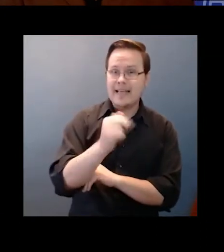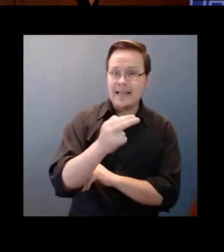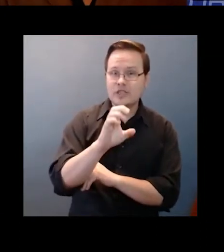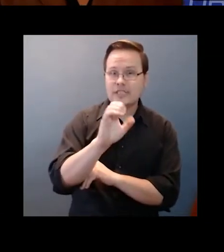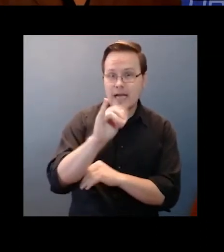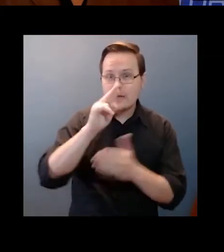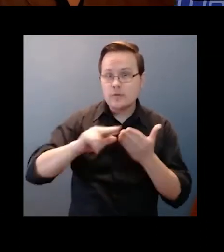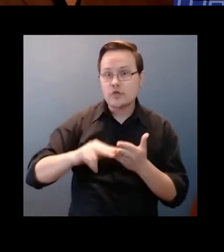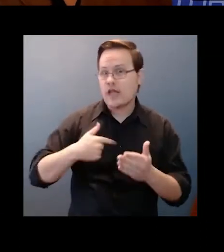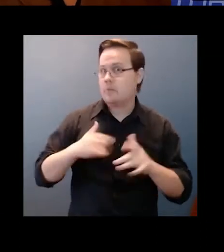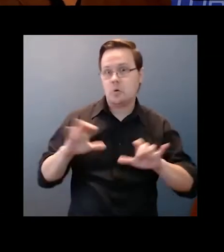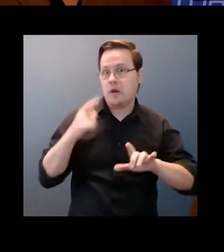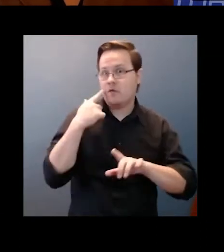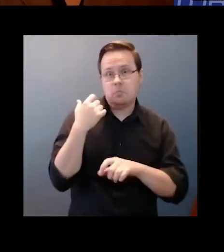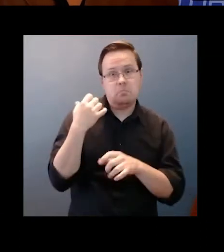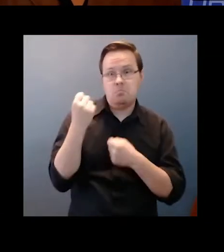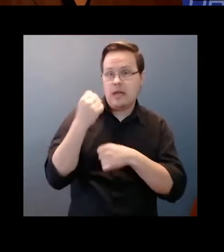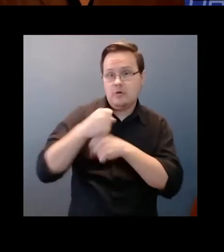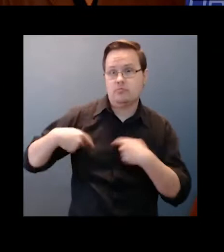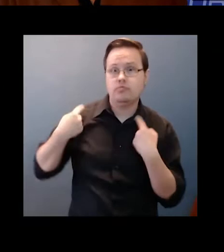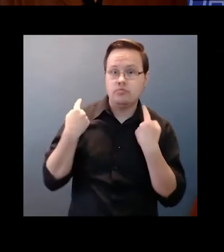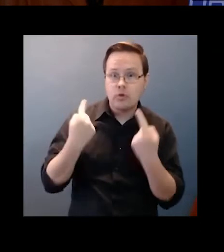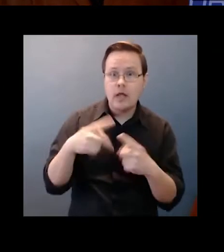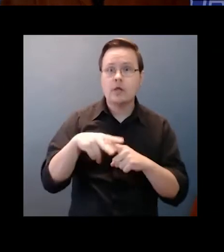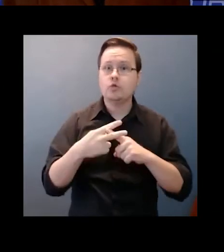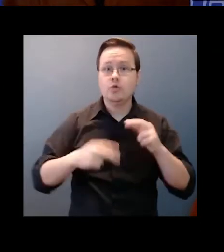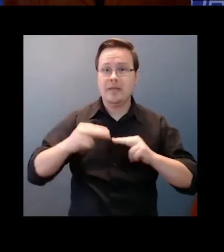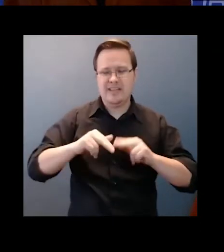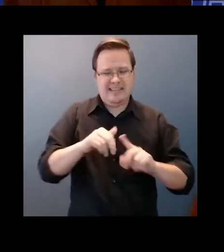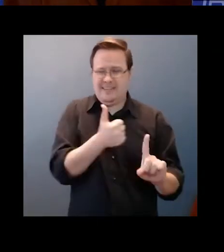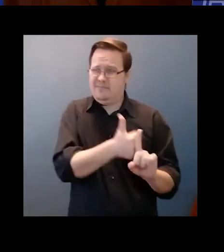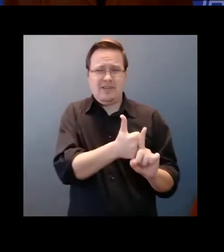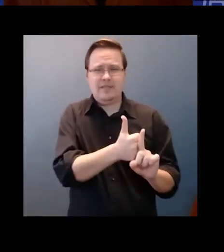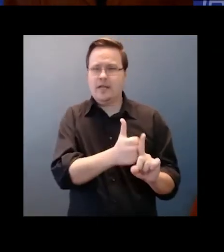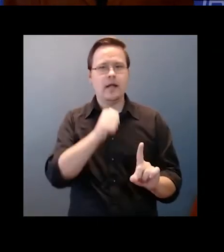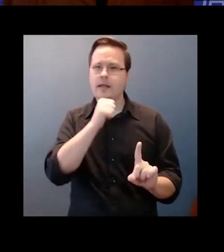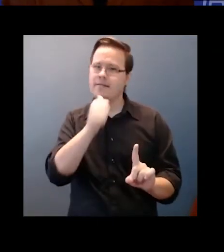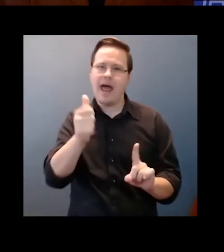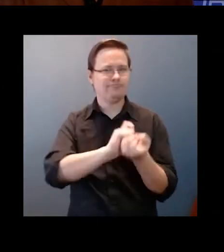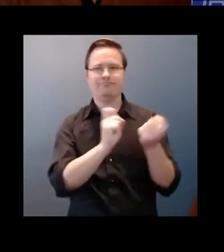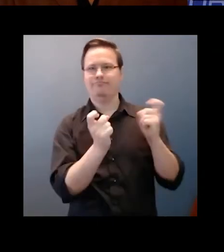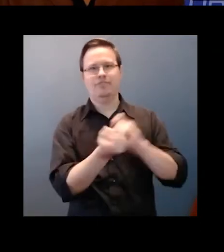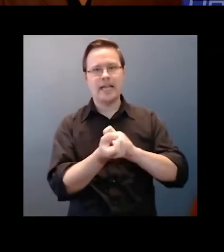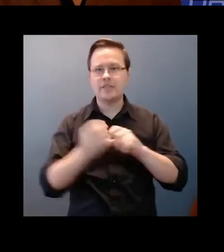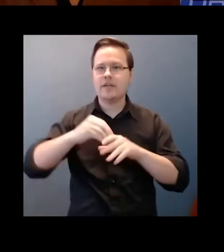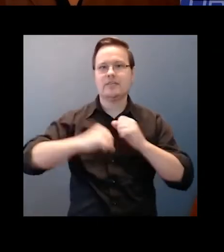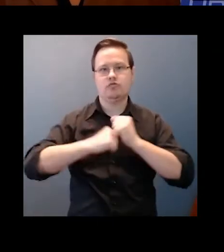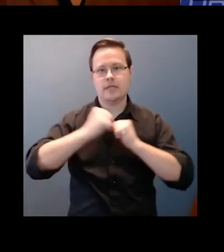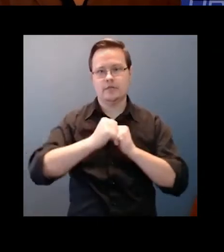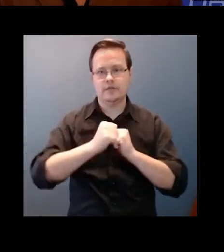for decades or a tool building alone are ill-equipped to transform infrastructures. And to transform infrastructures, we need to address